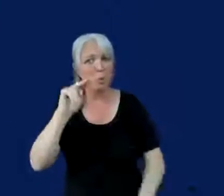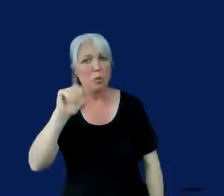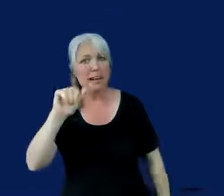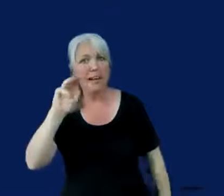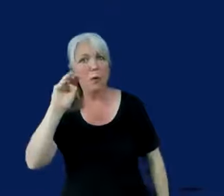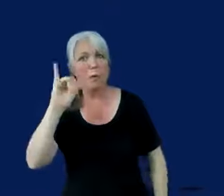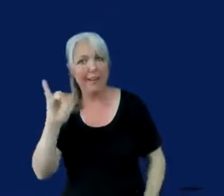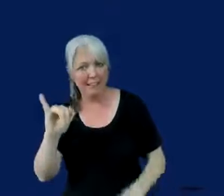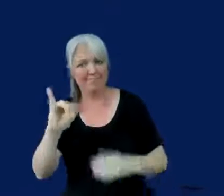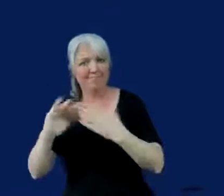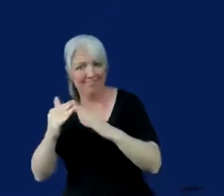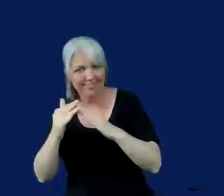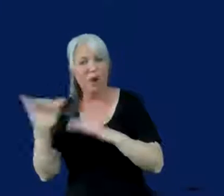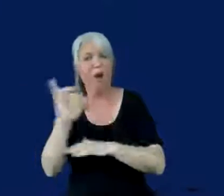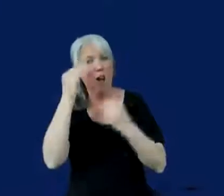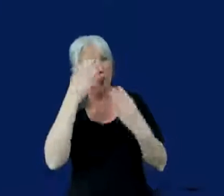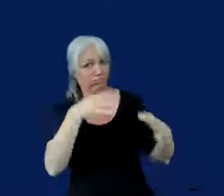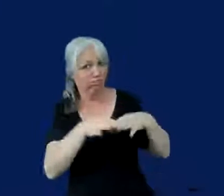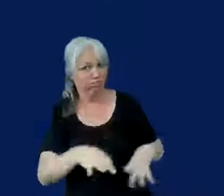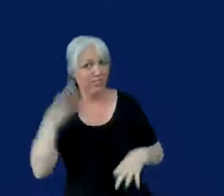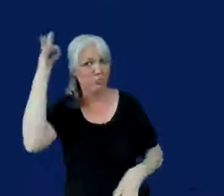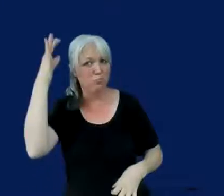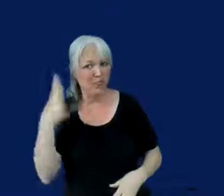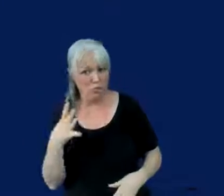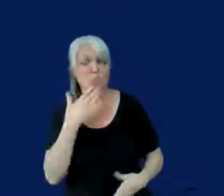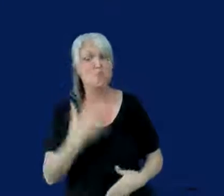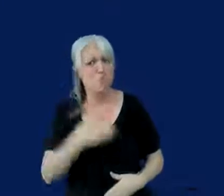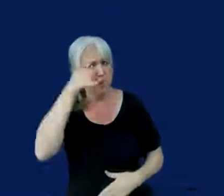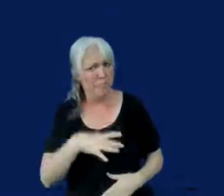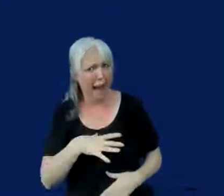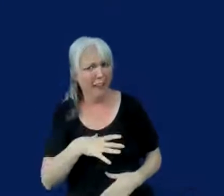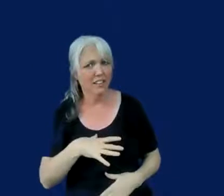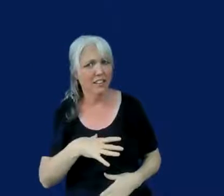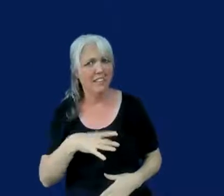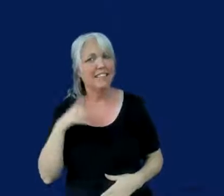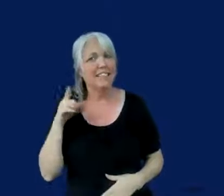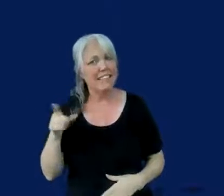I also told him about the preacher and how he was a good man, even if he was too distracted